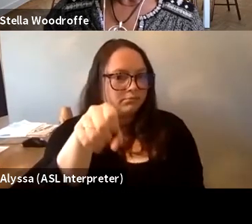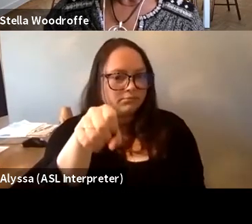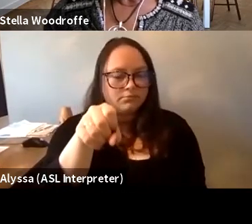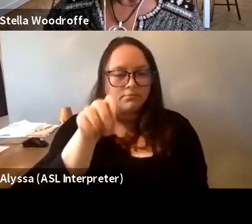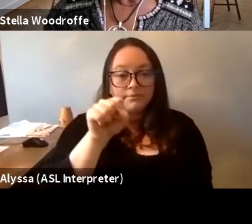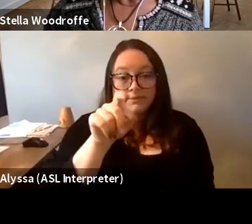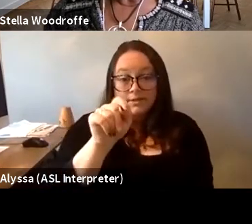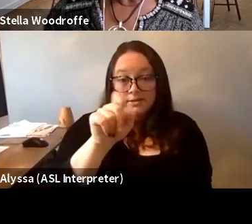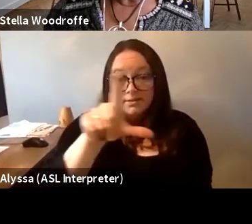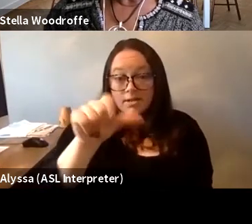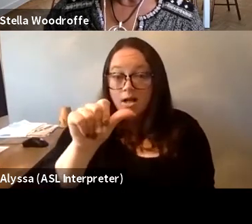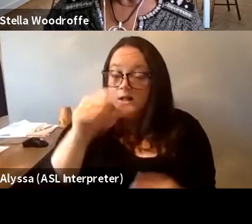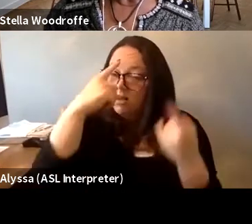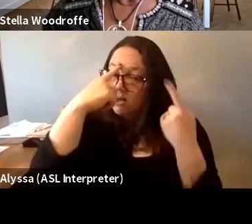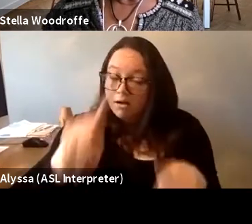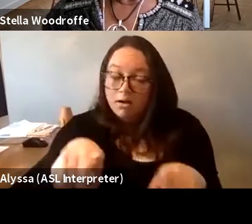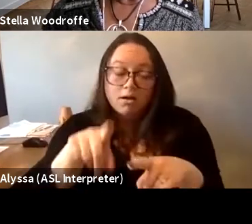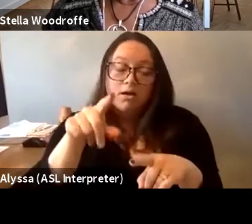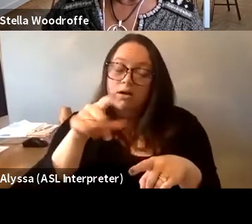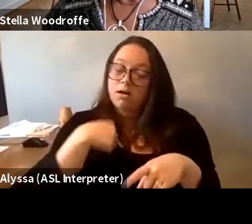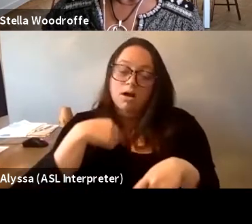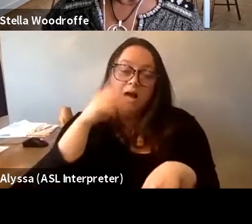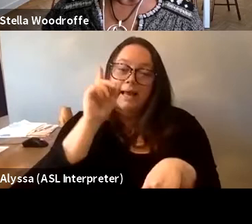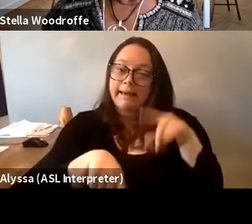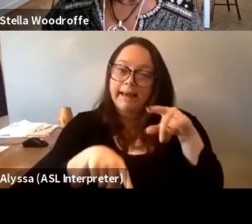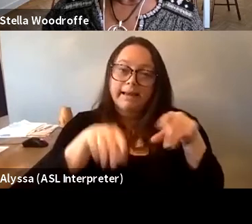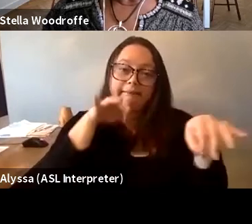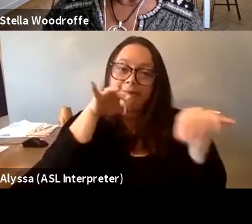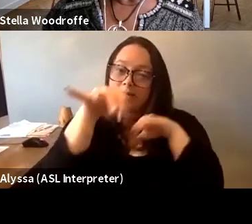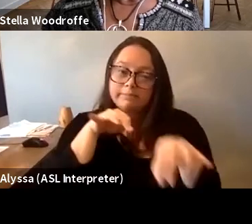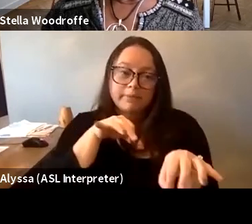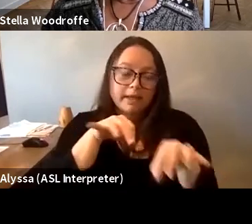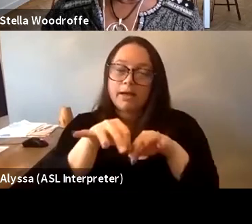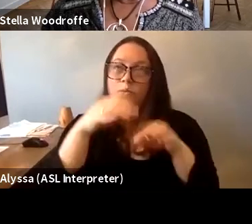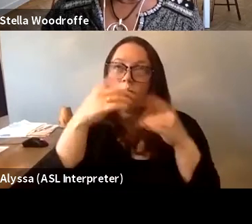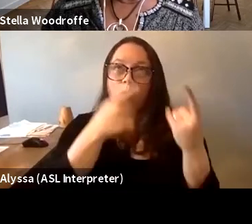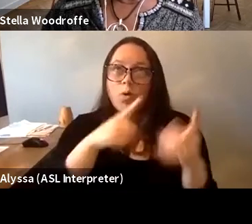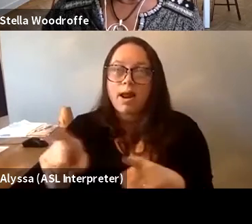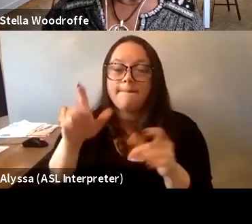my son started driving, and he wanted to drive. And oh my